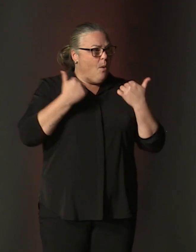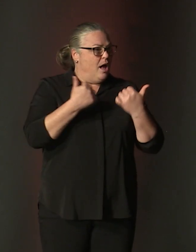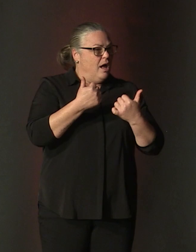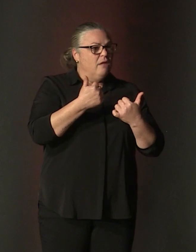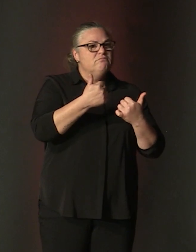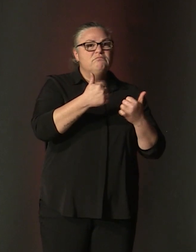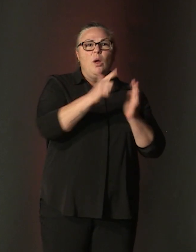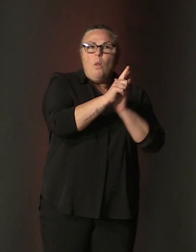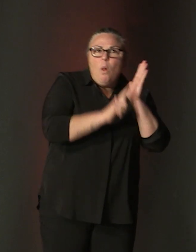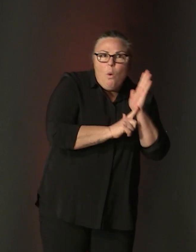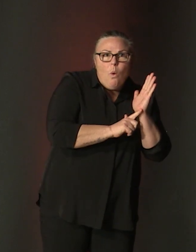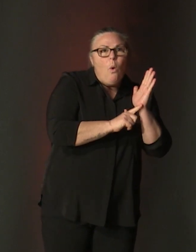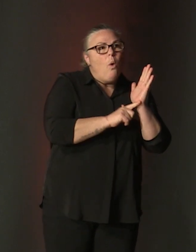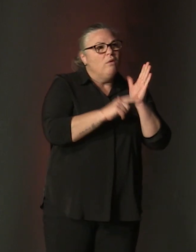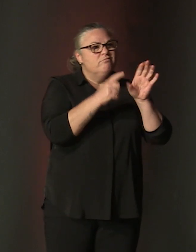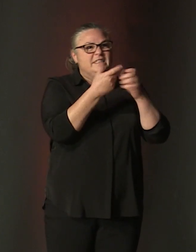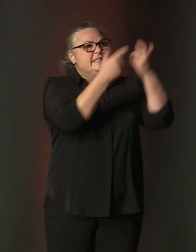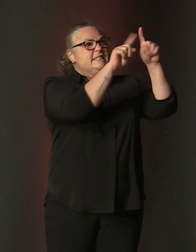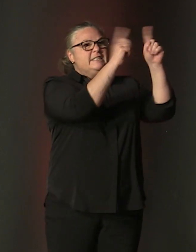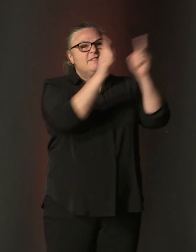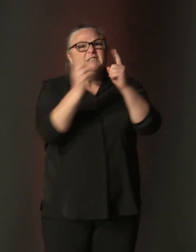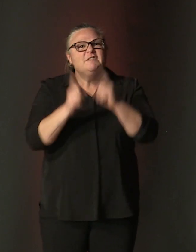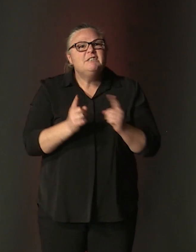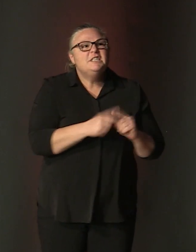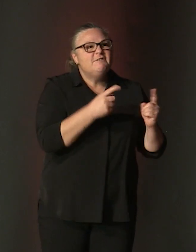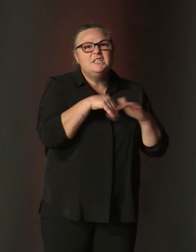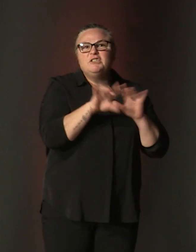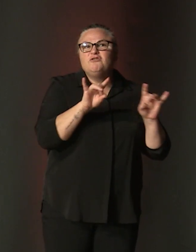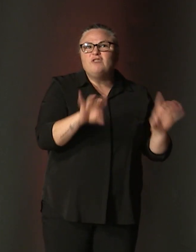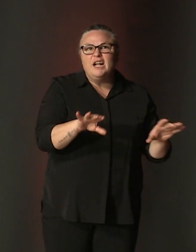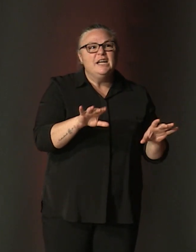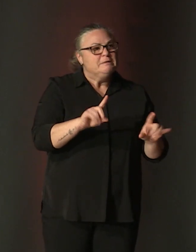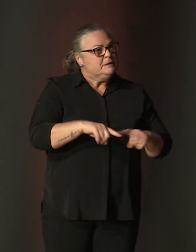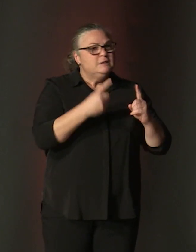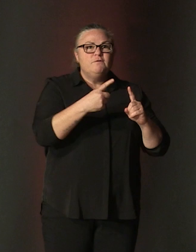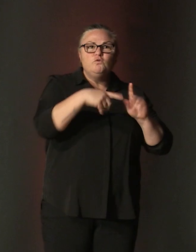And that usually goes hand in hand with a lack of consumer education.